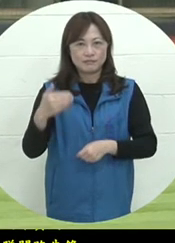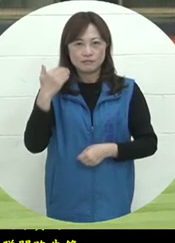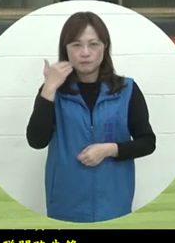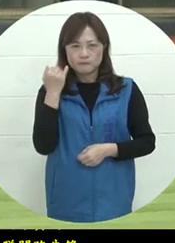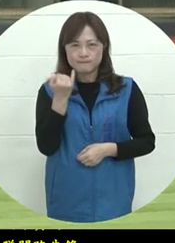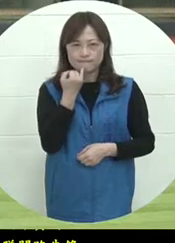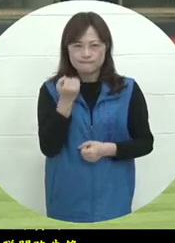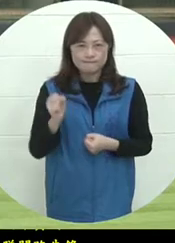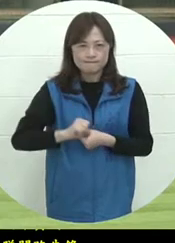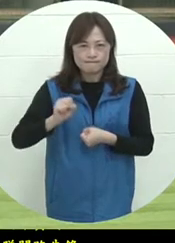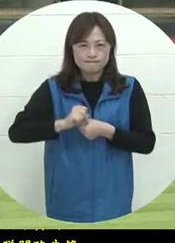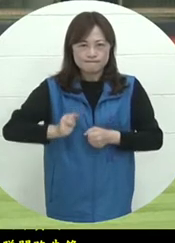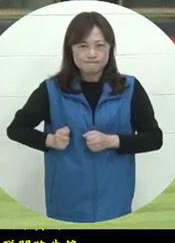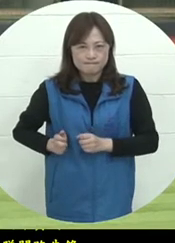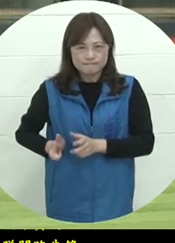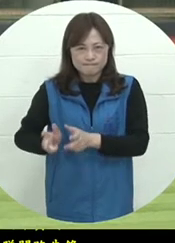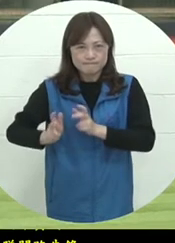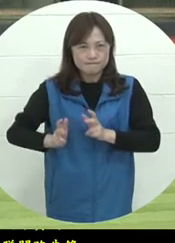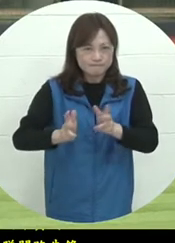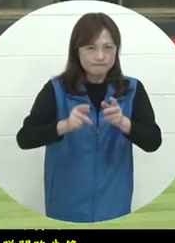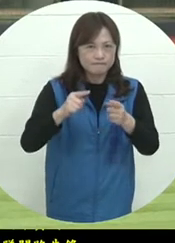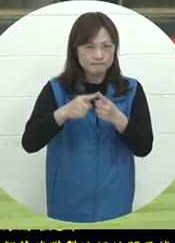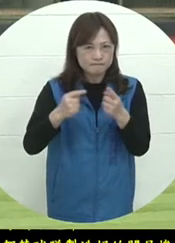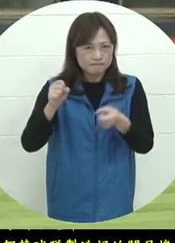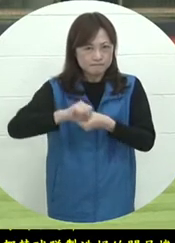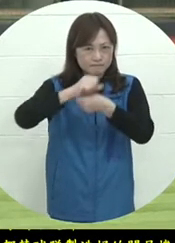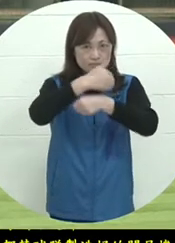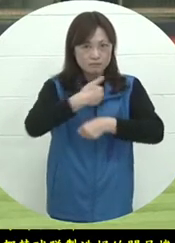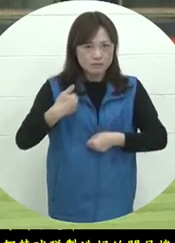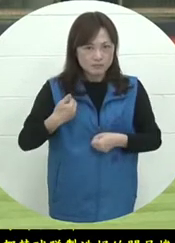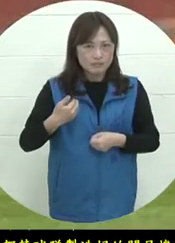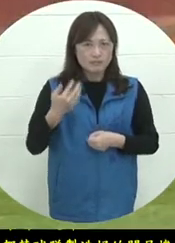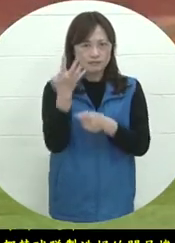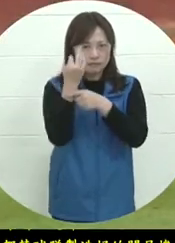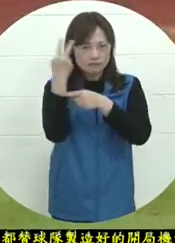and chase points later, it may not be a big problem for them.